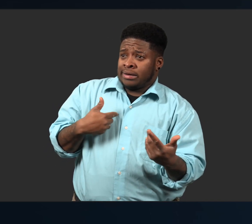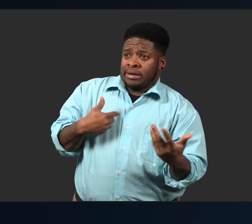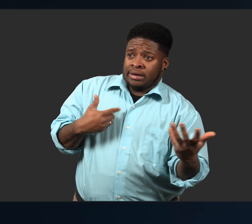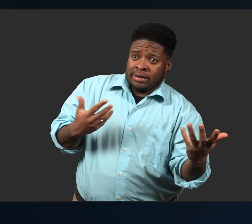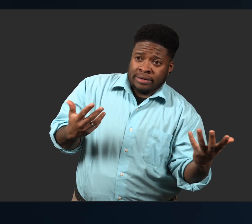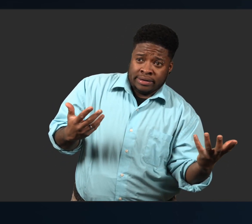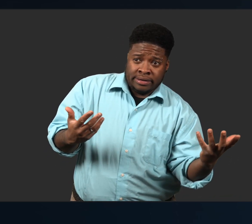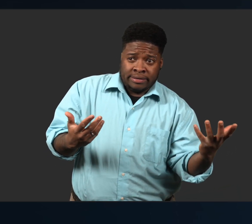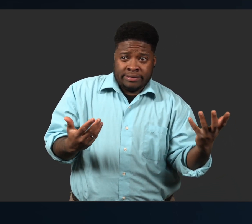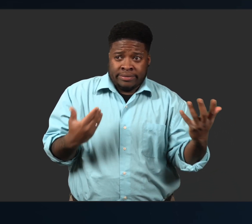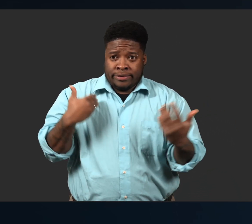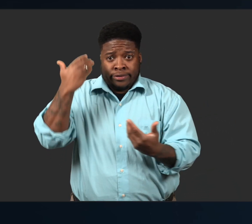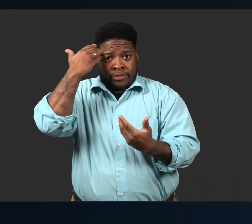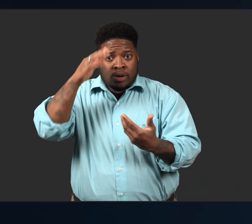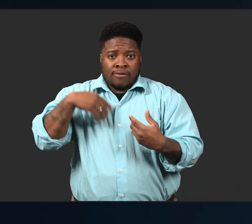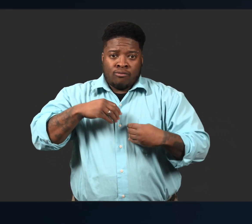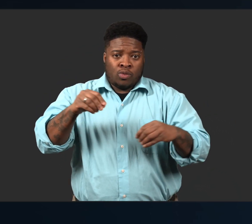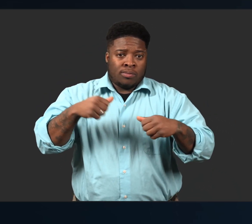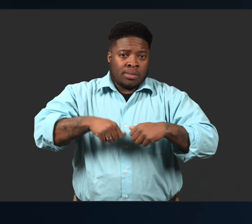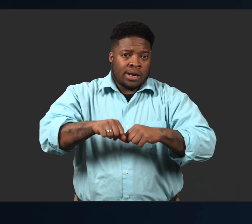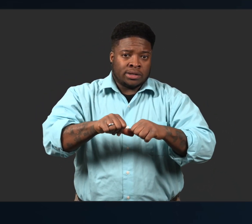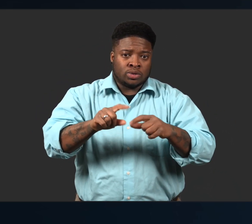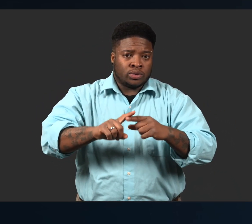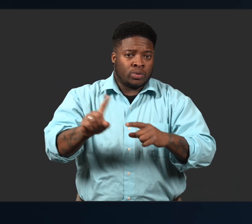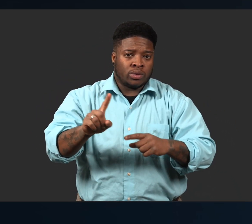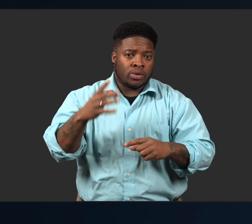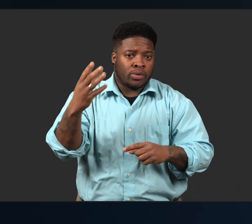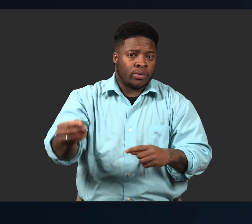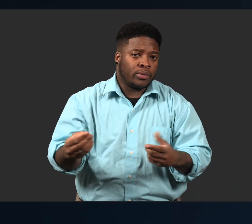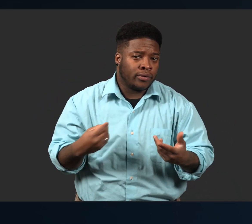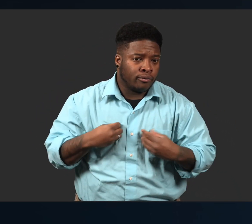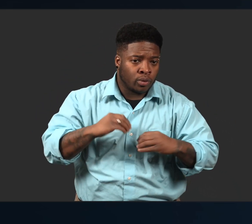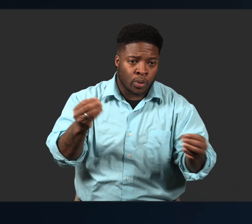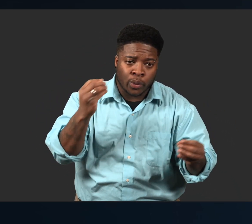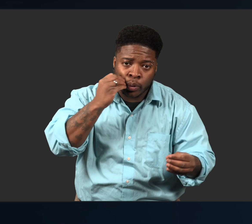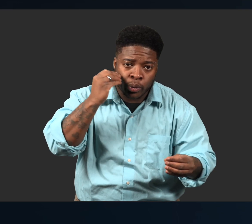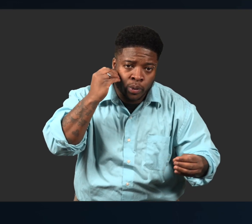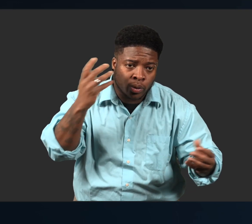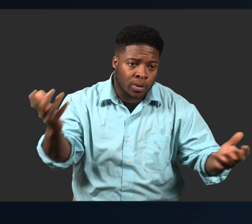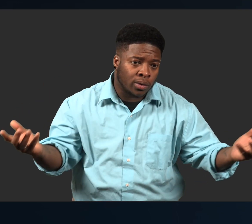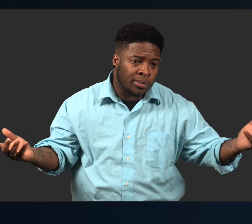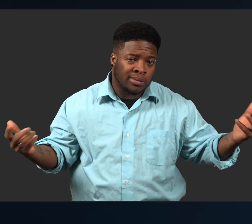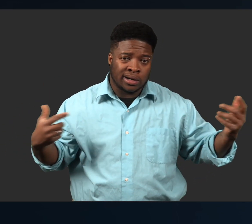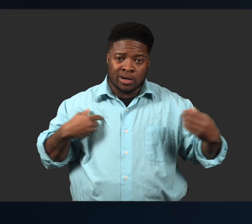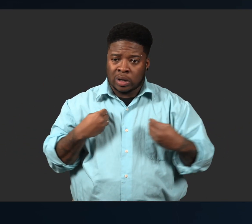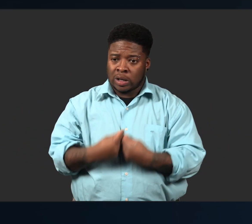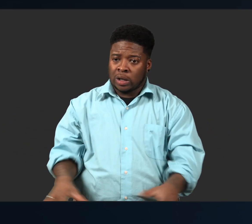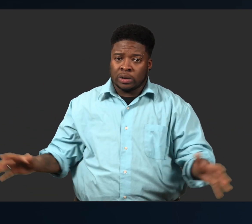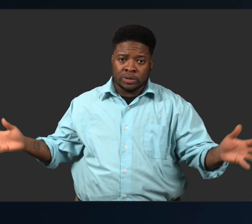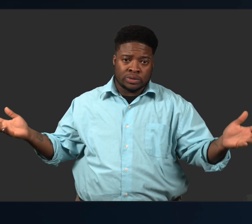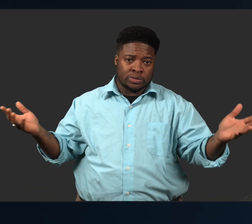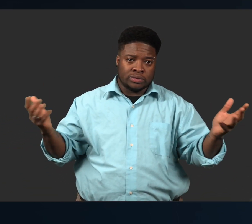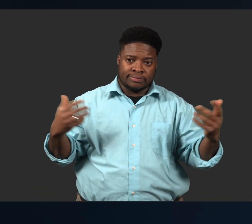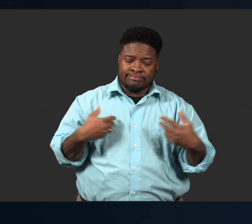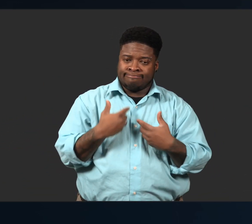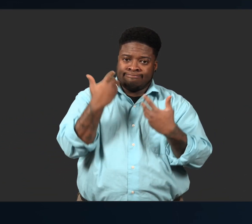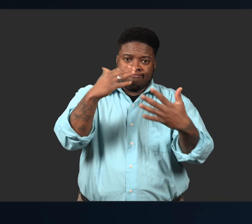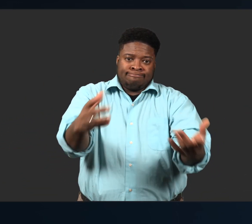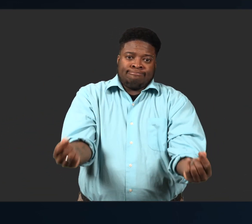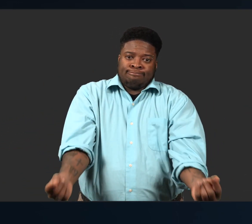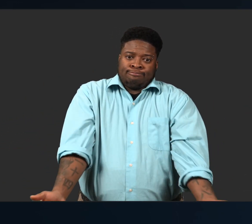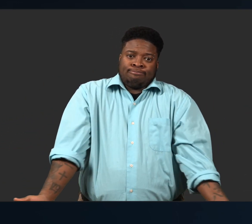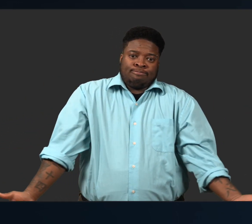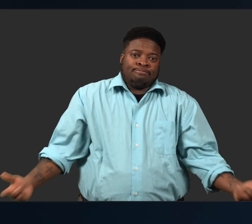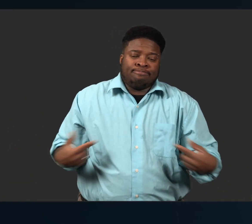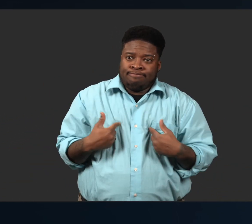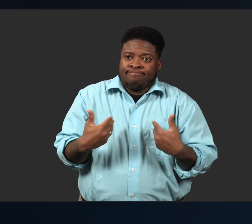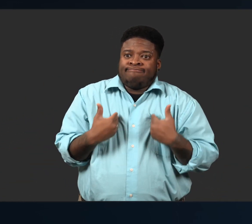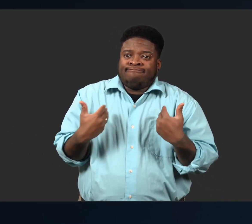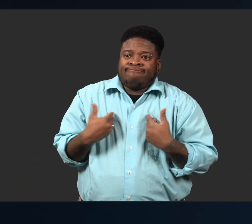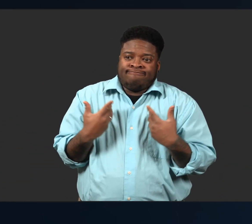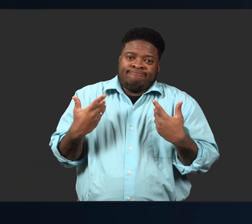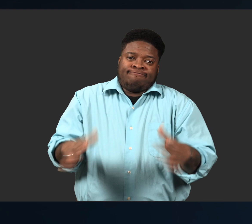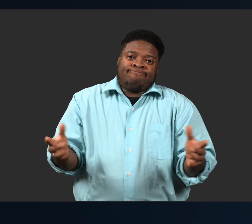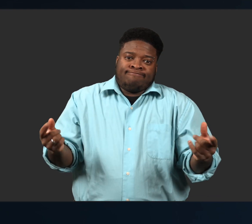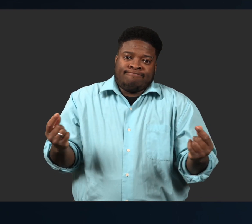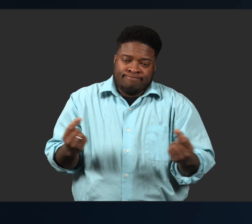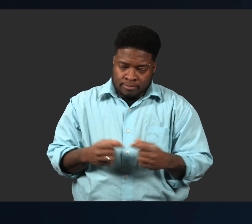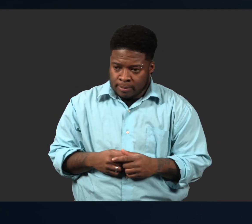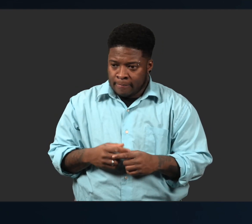Alice admits she doesn't have any place to go, that she's homeless, and is unsure of where she'll go.